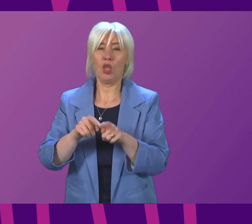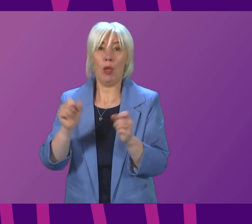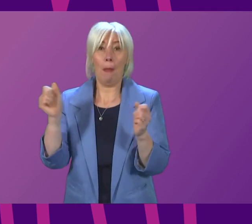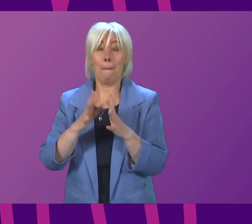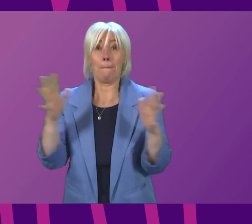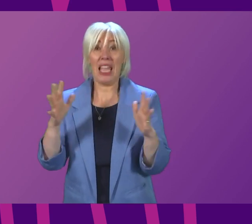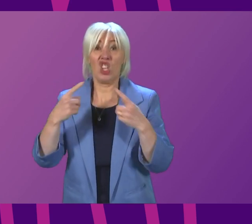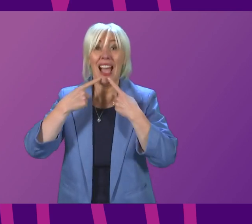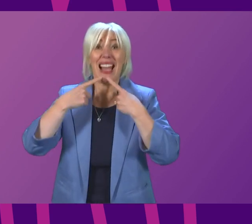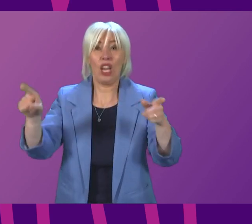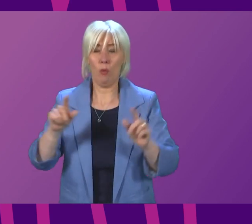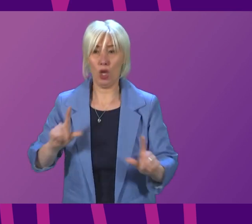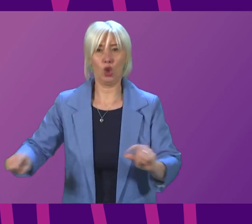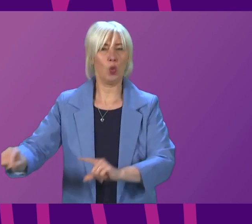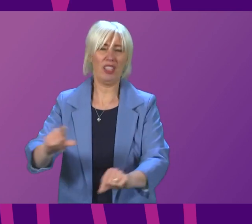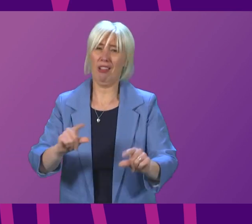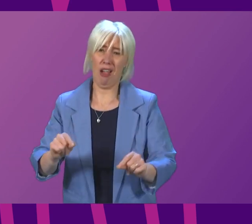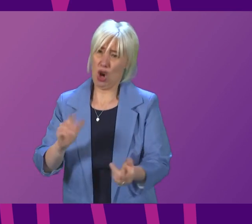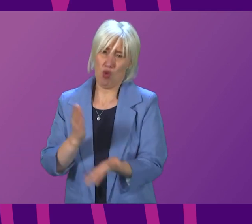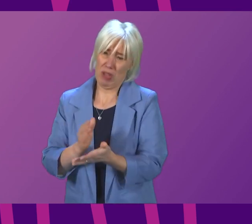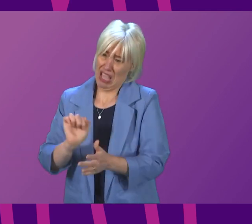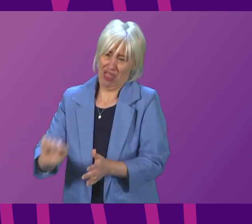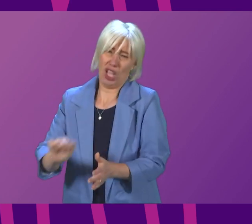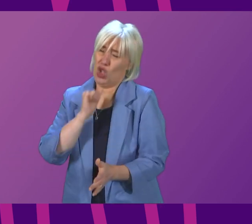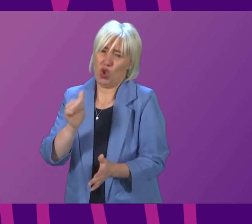on Twitter, which is hardly the forum for such announcements.